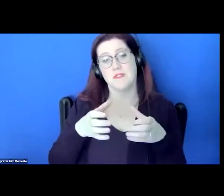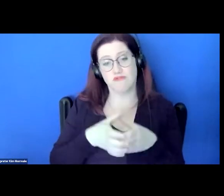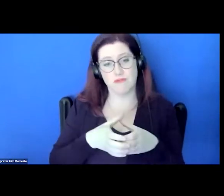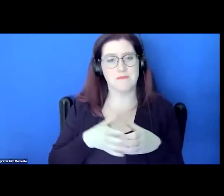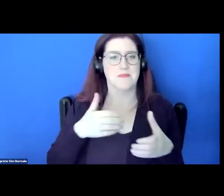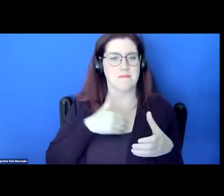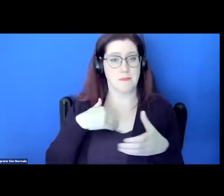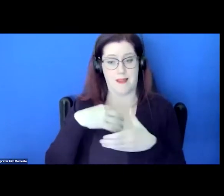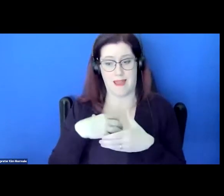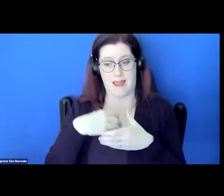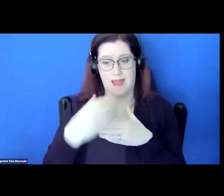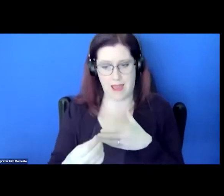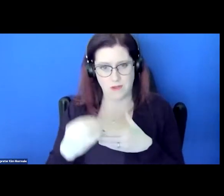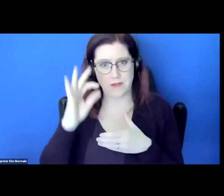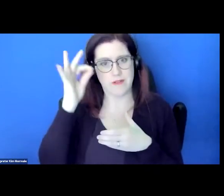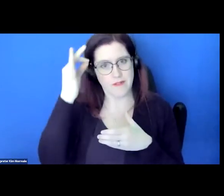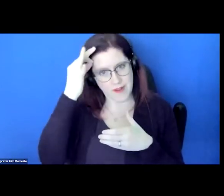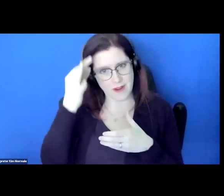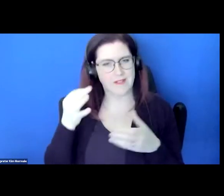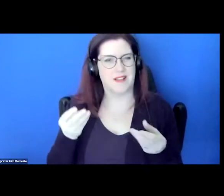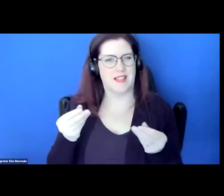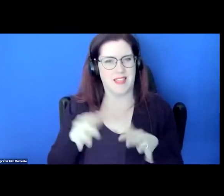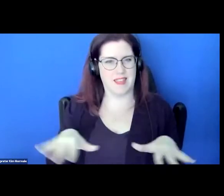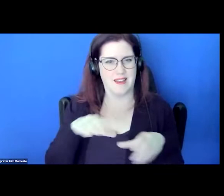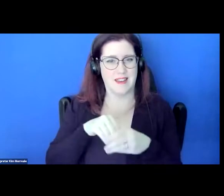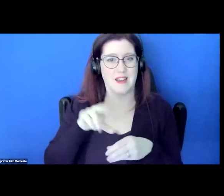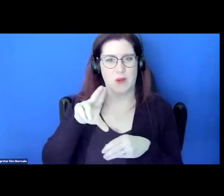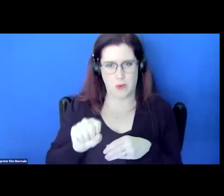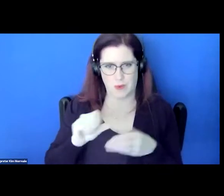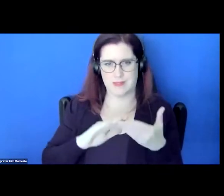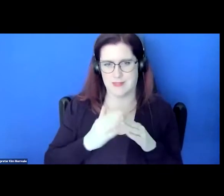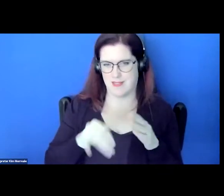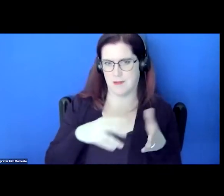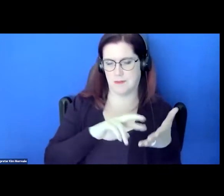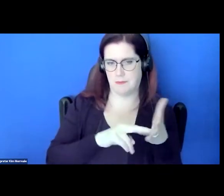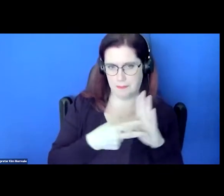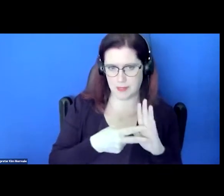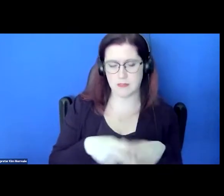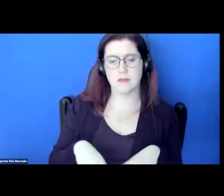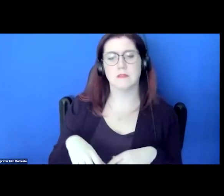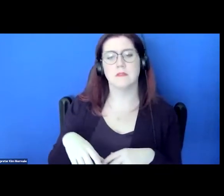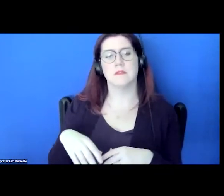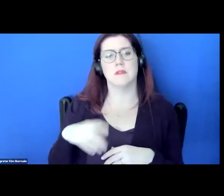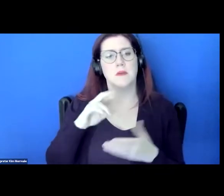outside of the federally defined tribal lands in US cities. For urban Indians, government policies,